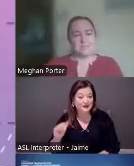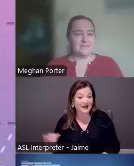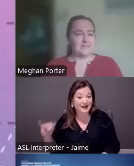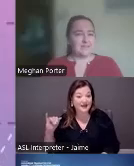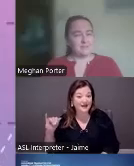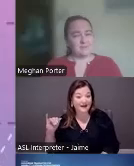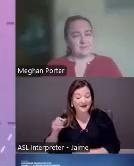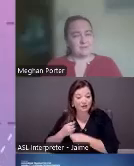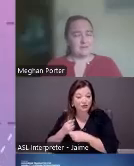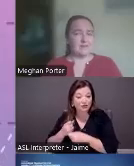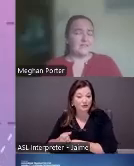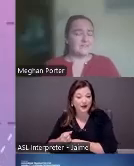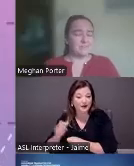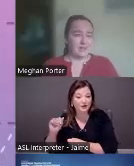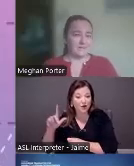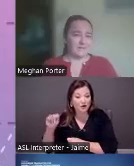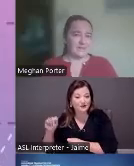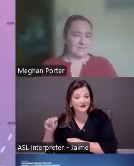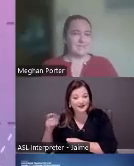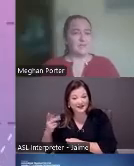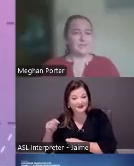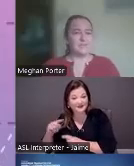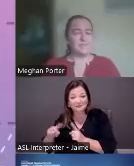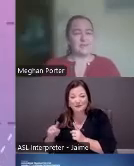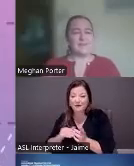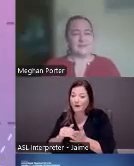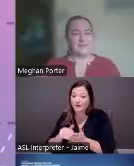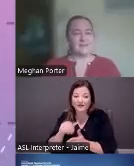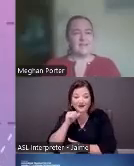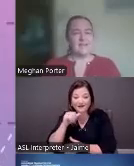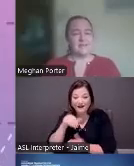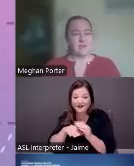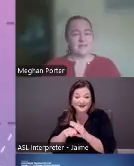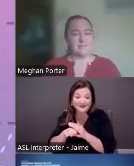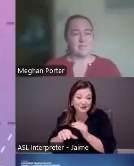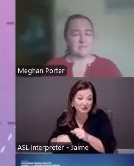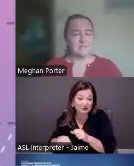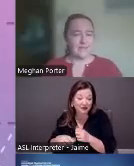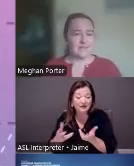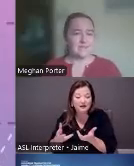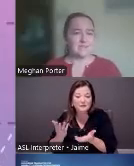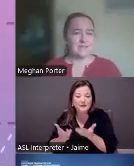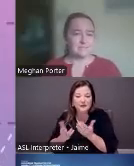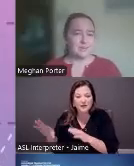but it's not accessible oftentimes. So we might draw on some of those findings as part